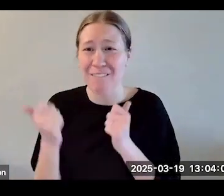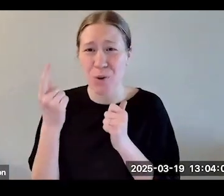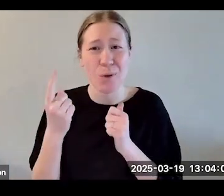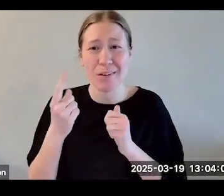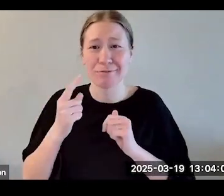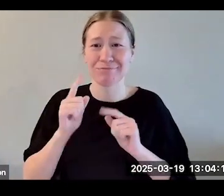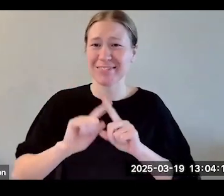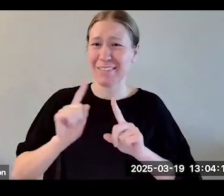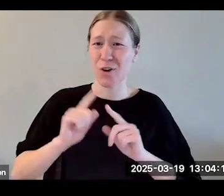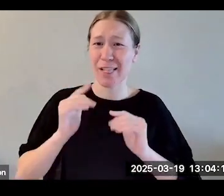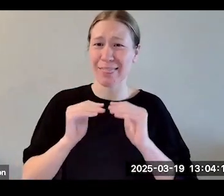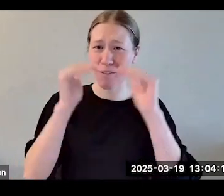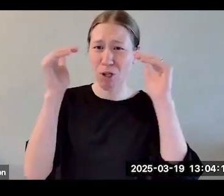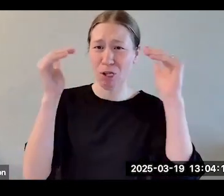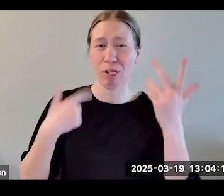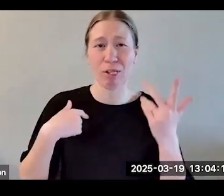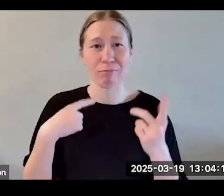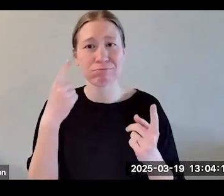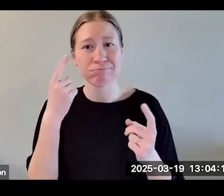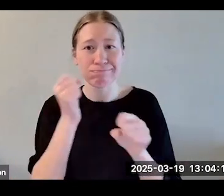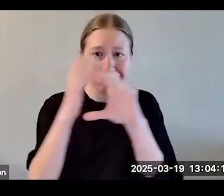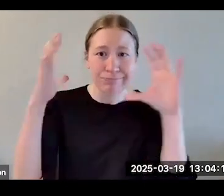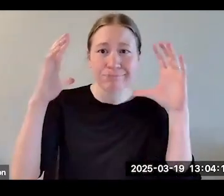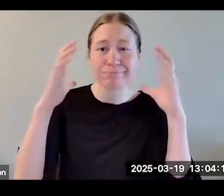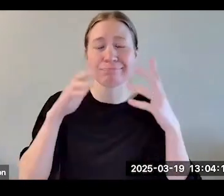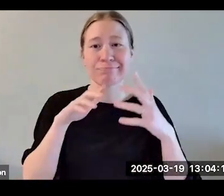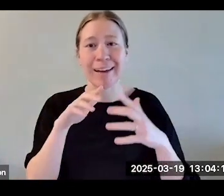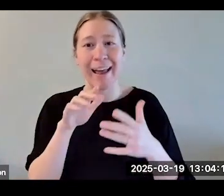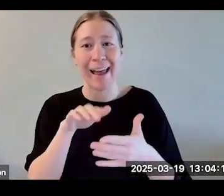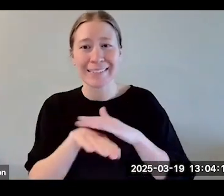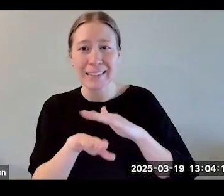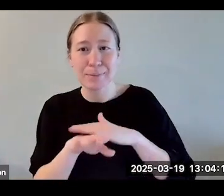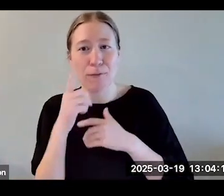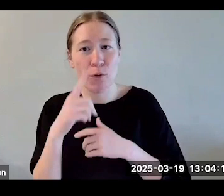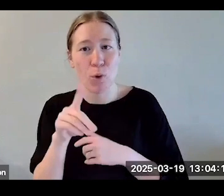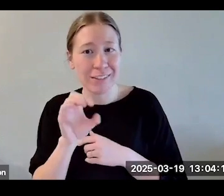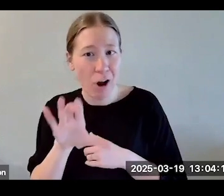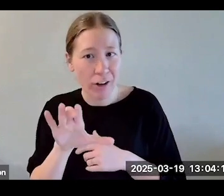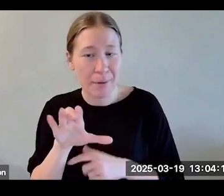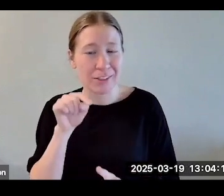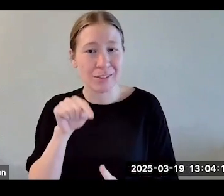and thinking about document accessibility. And this webinar is an opportunity to grow and learn.